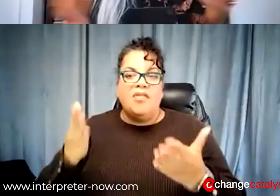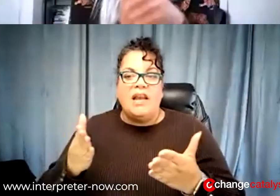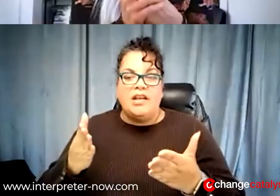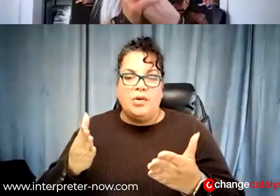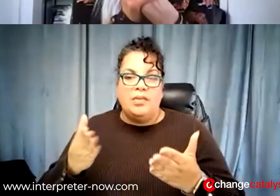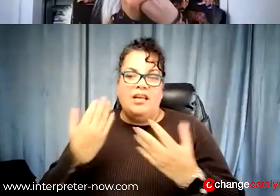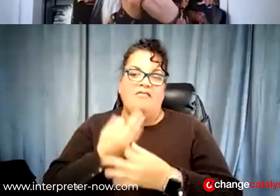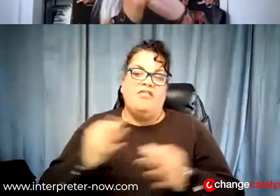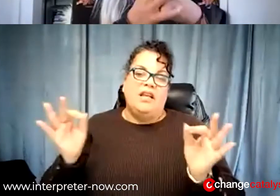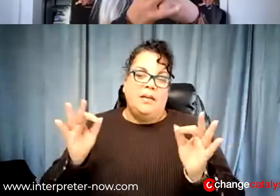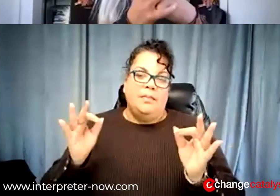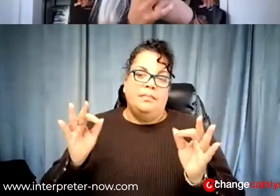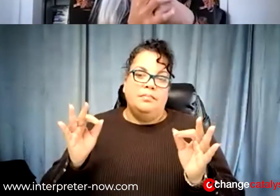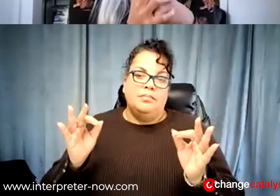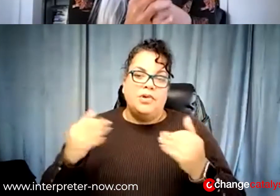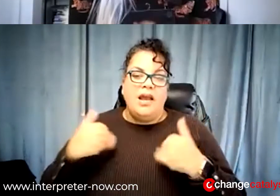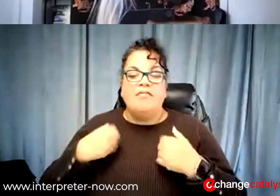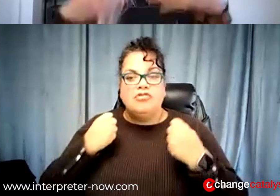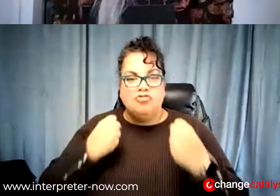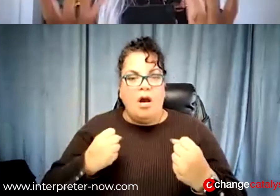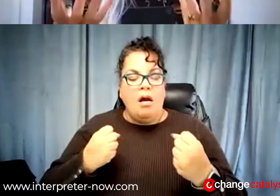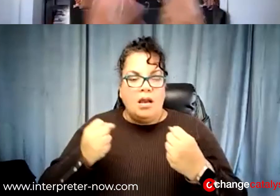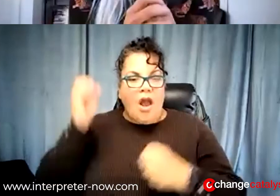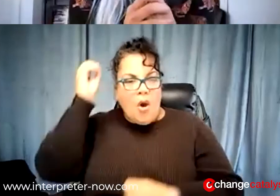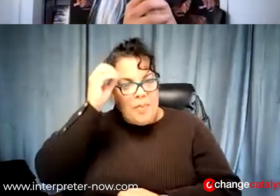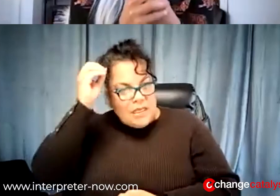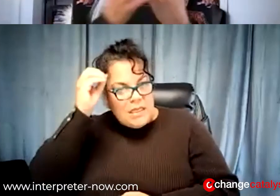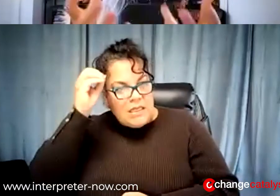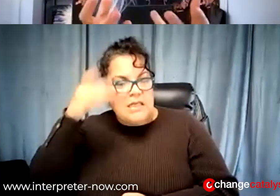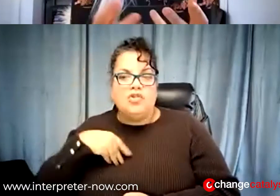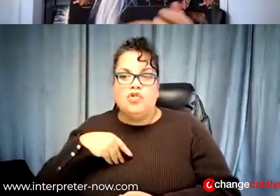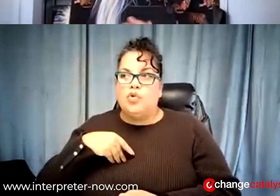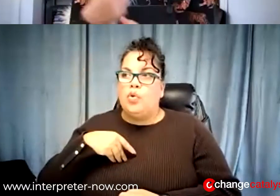to have strong opinions loosely held to build with the community to ask questions to show